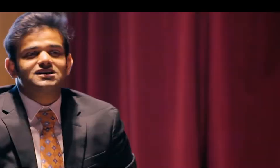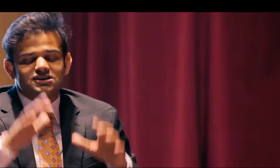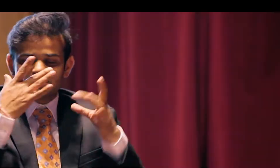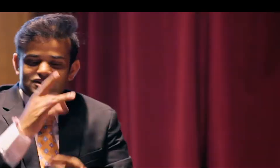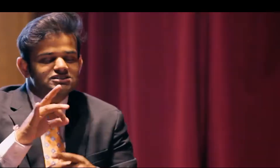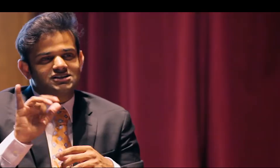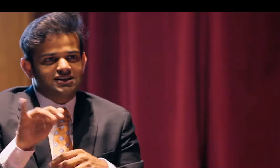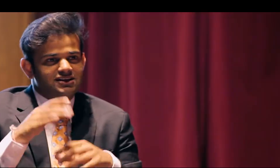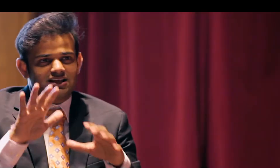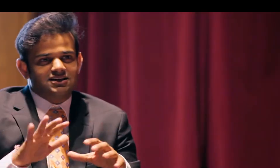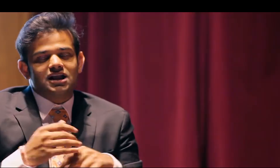[Vai] Interesting.